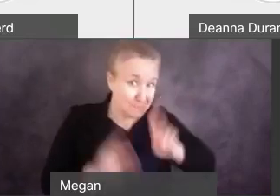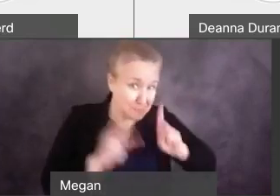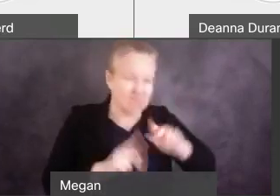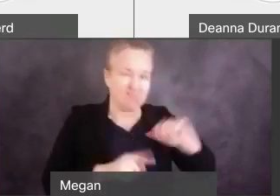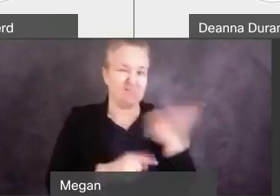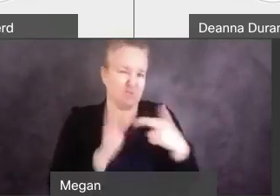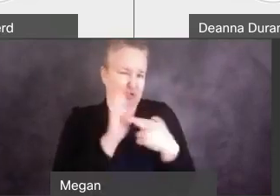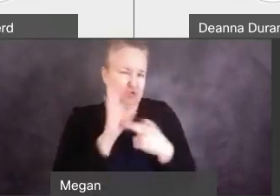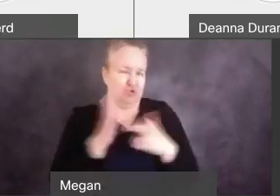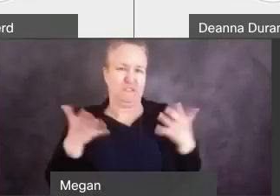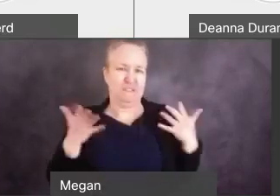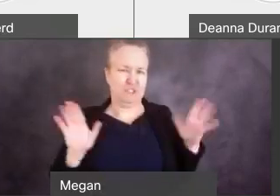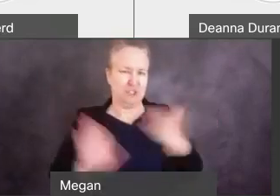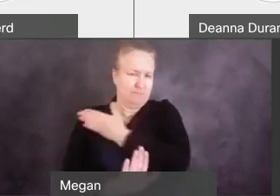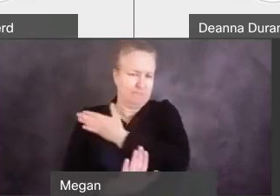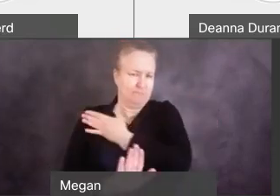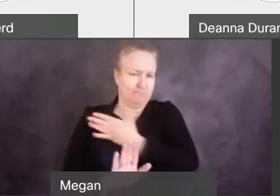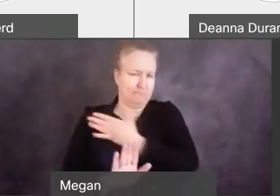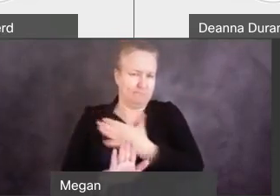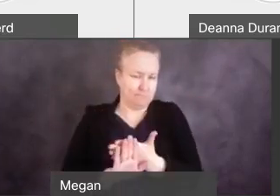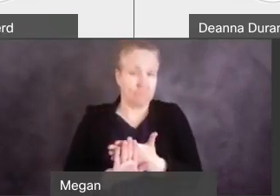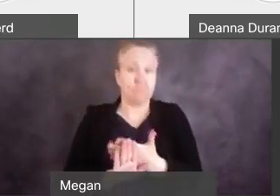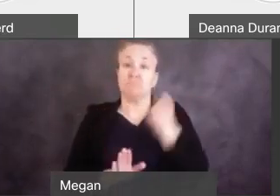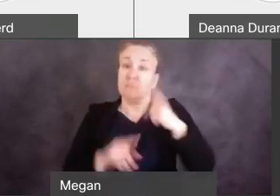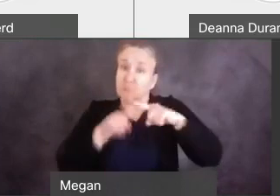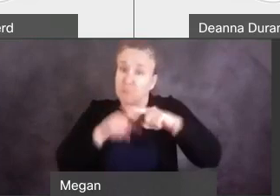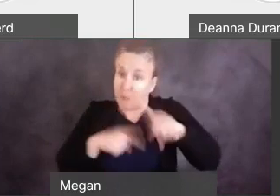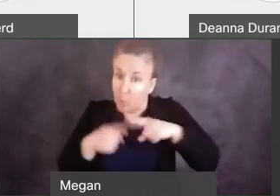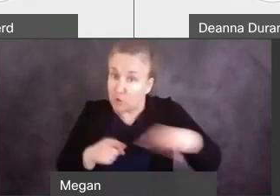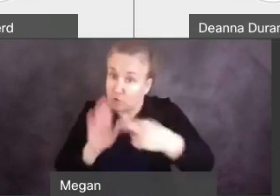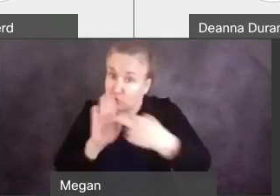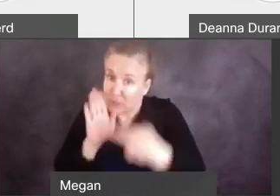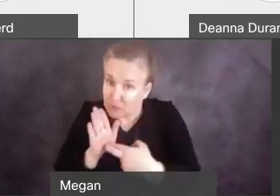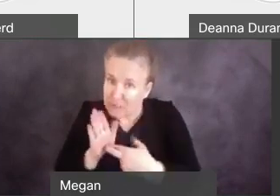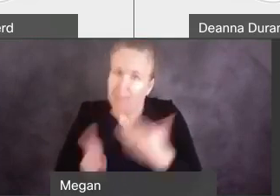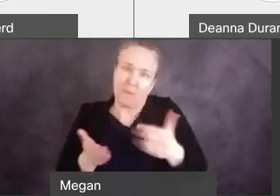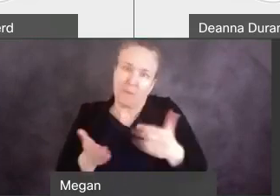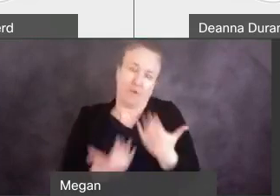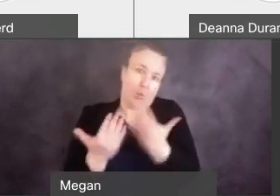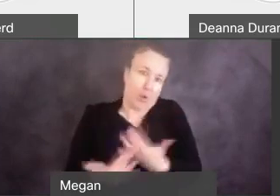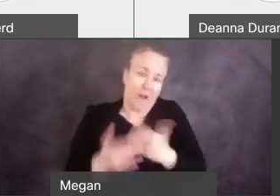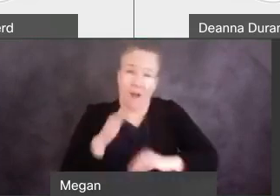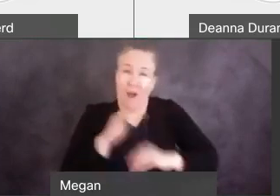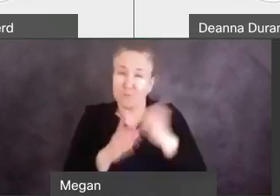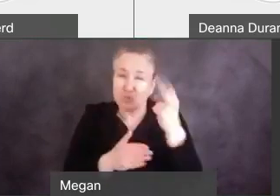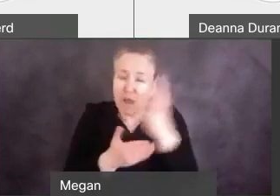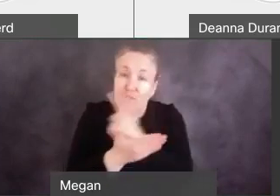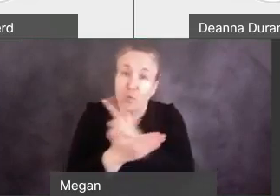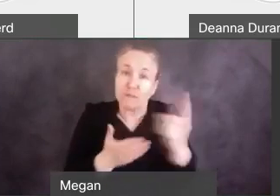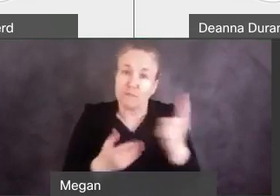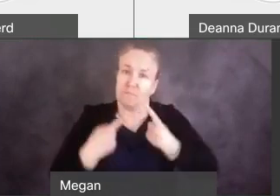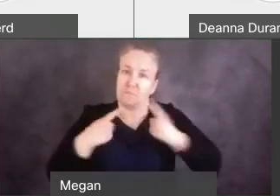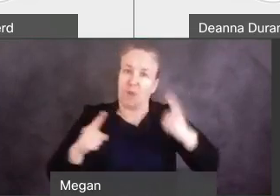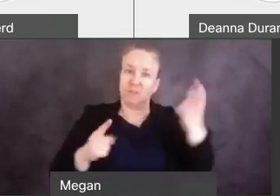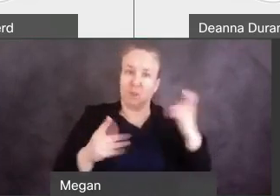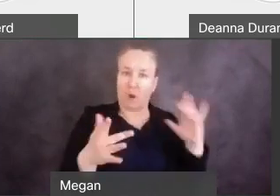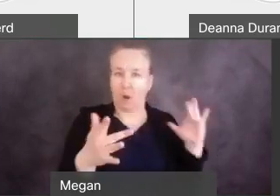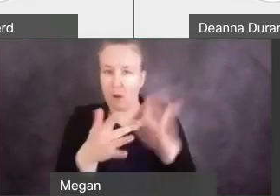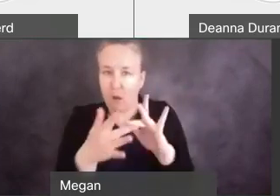At this time and depending upon when you registered, it may take up to 12 weeks before you hear back from us